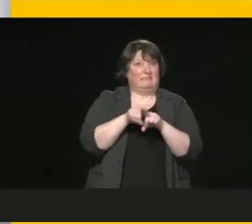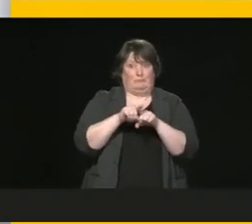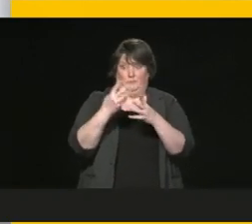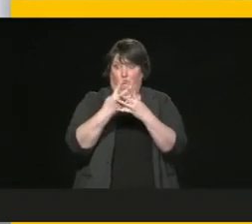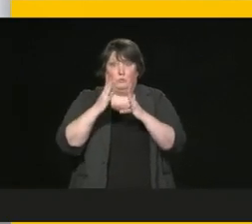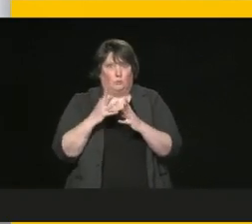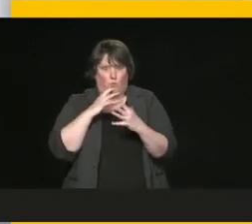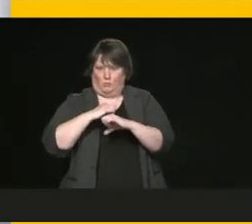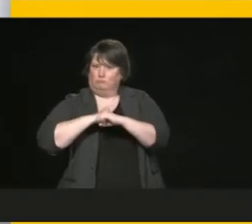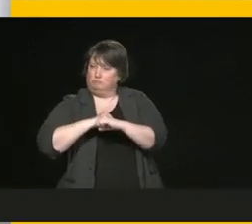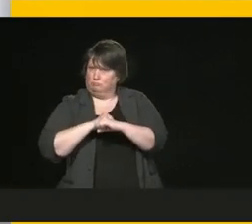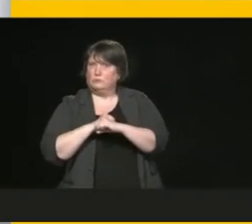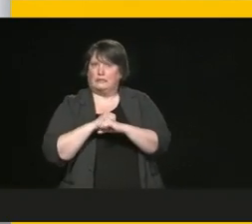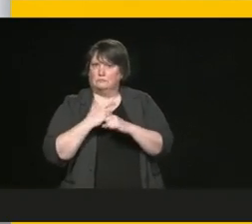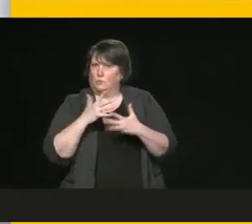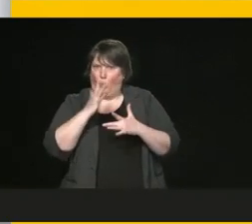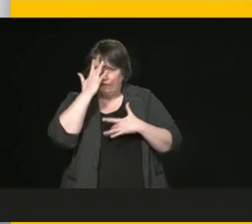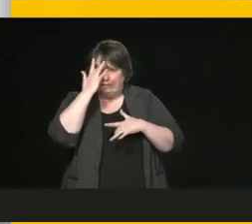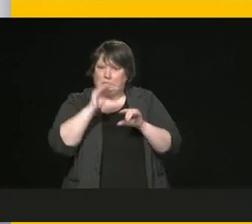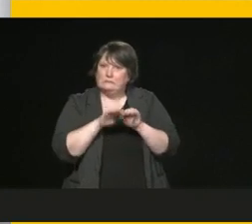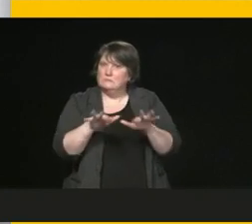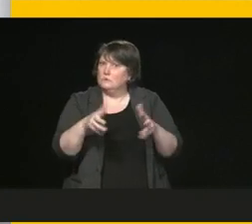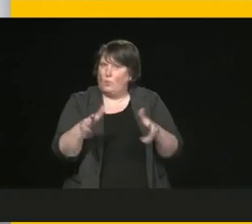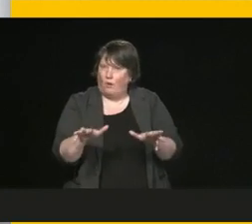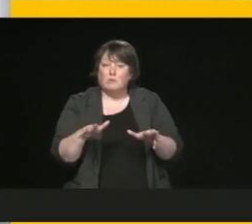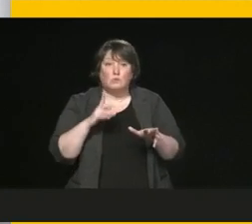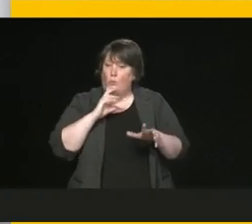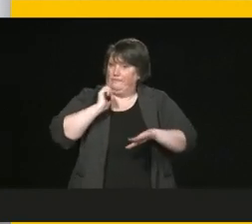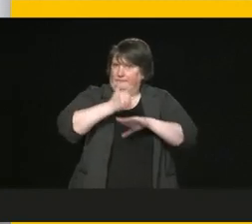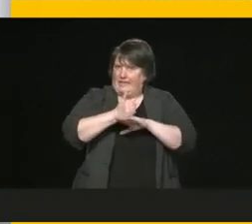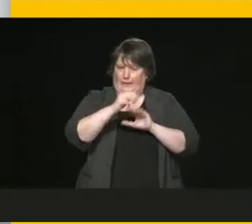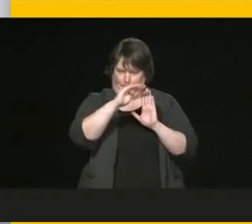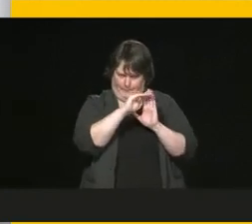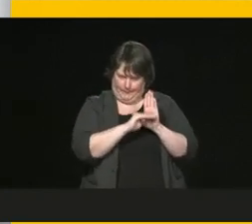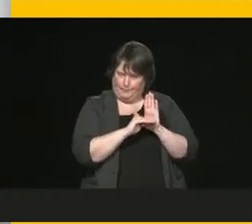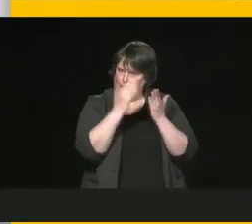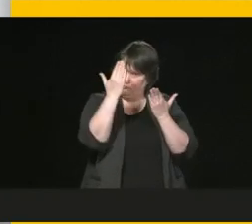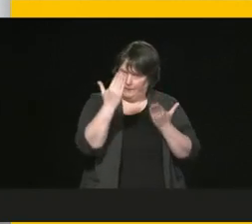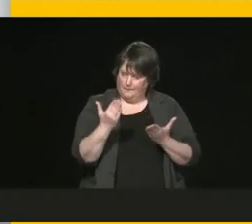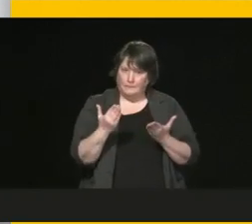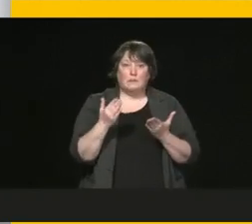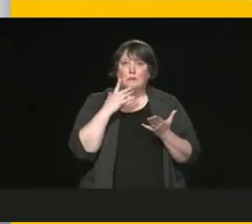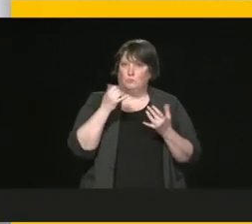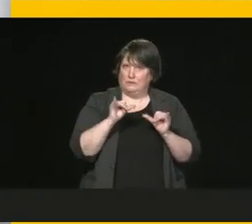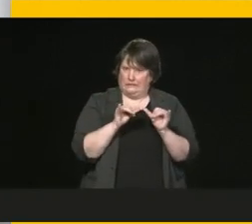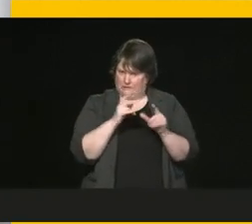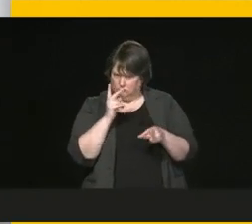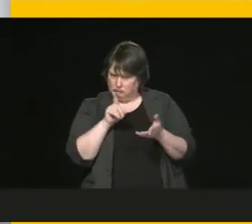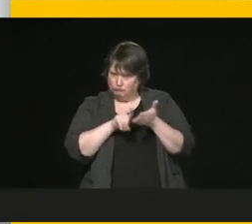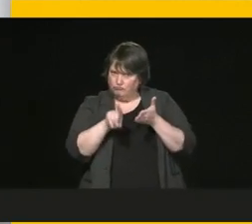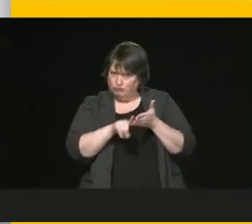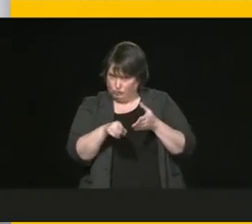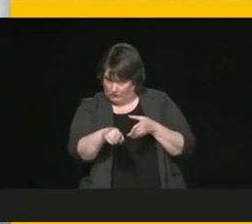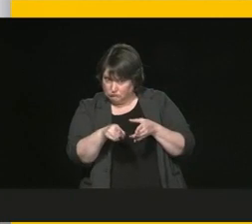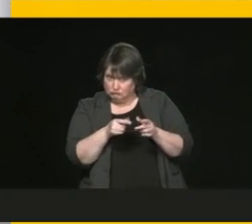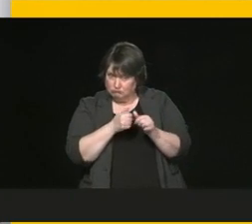IN OUR FEDERAL INSTITUTIONS AS WELL AS INMATES. AND THAT IS WHY WE HAVE TAKEN